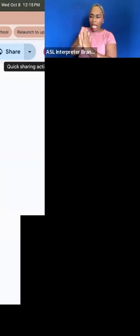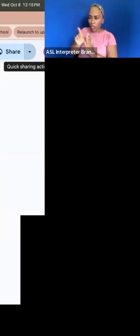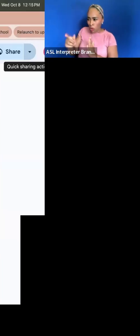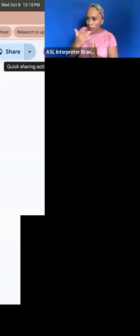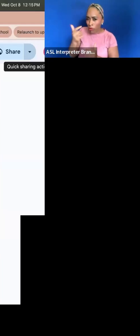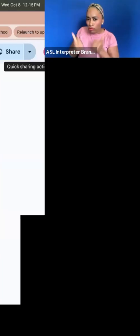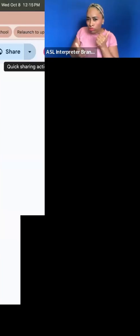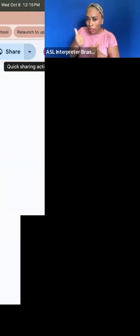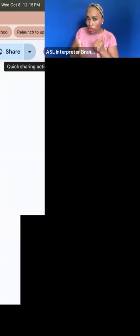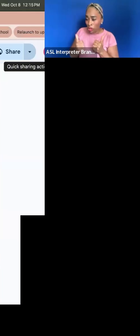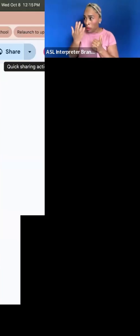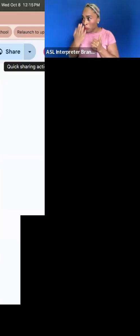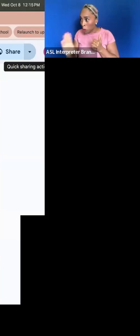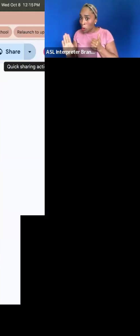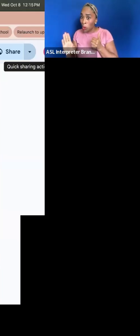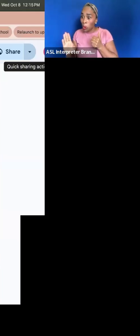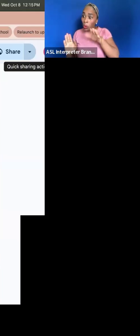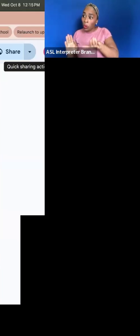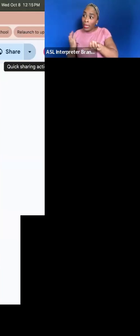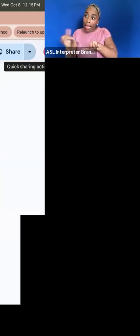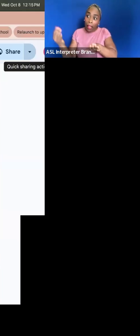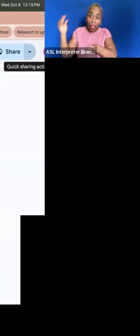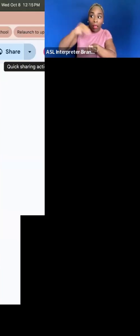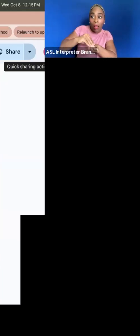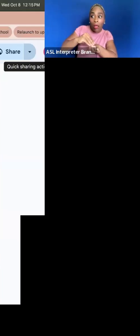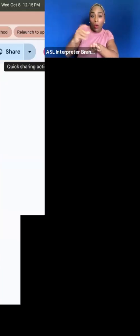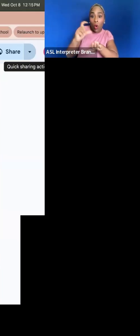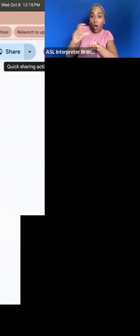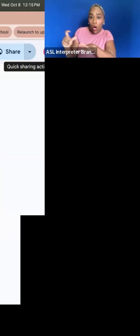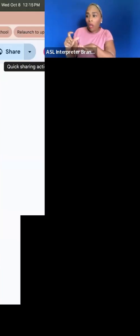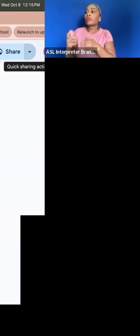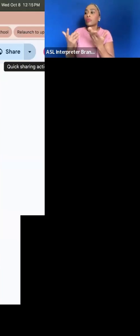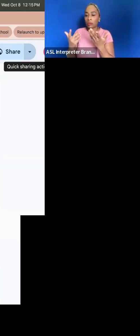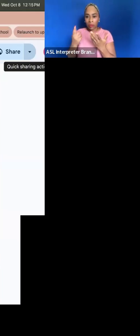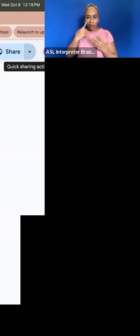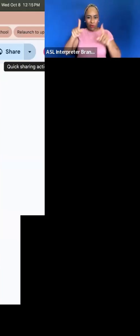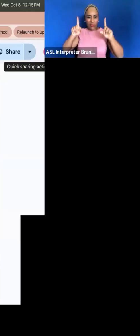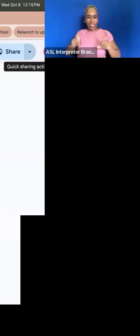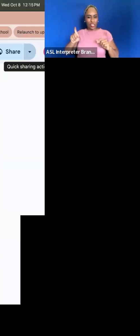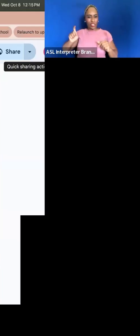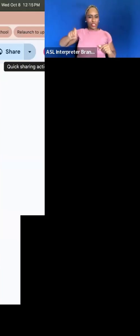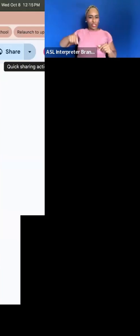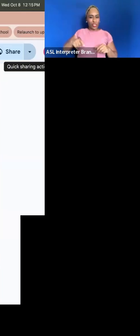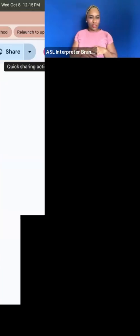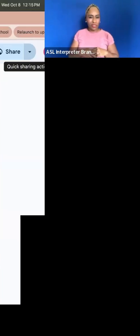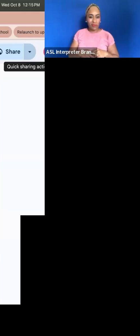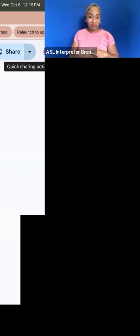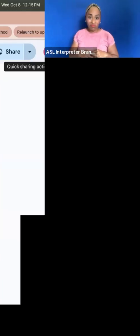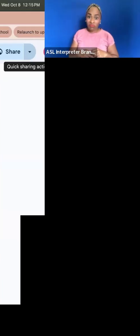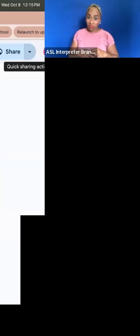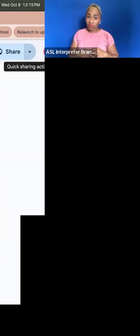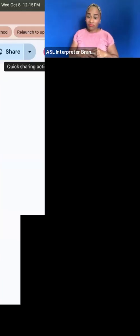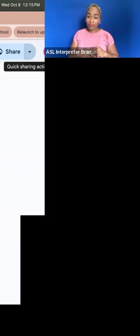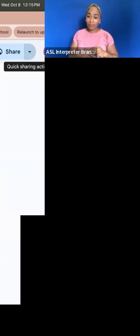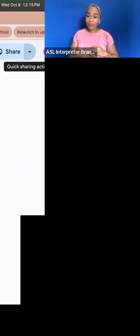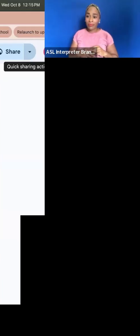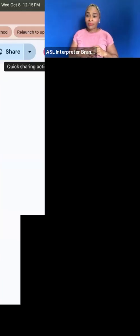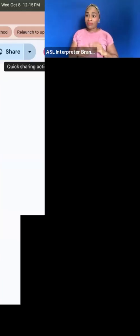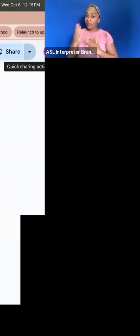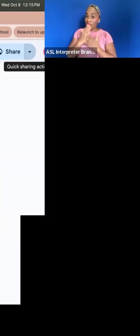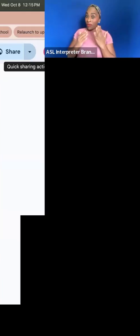And that, I think, is a special consideration with testing, because some of those tests are visual and require